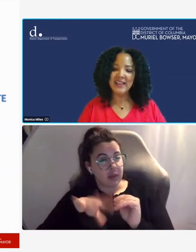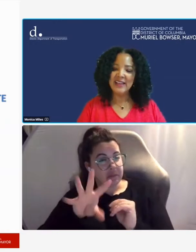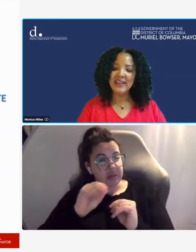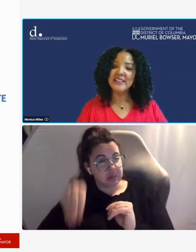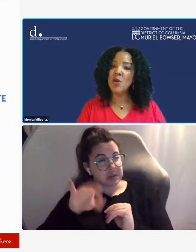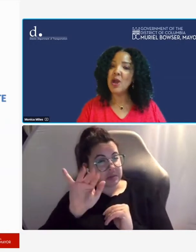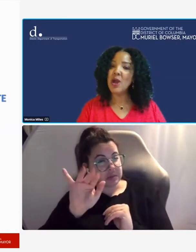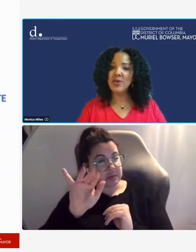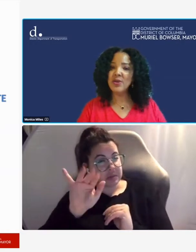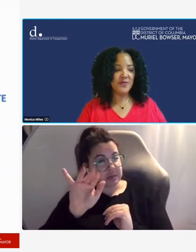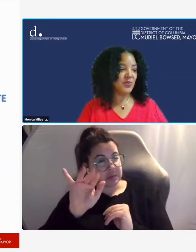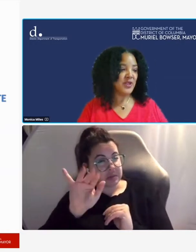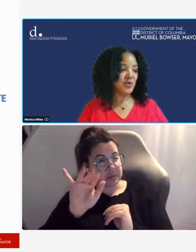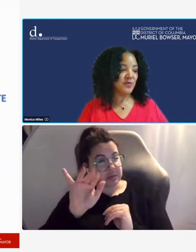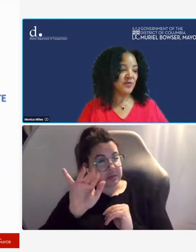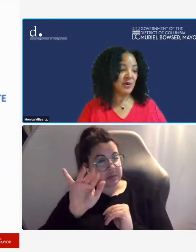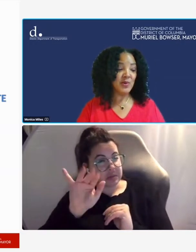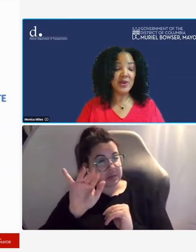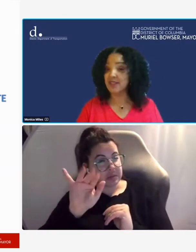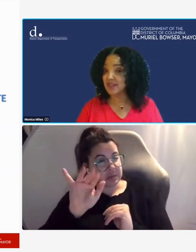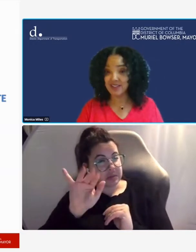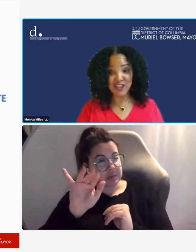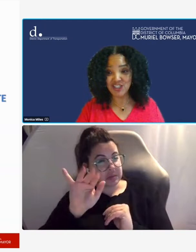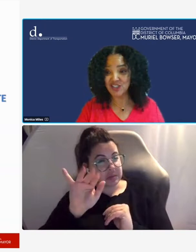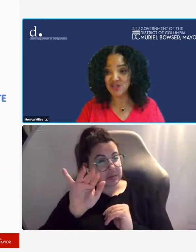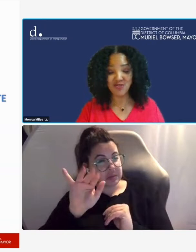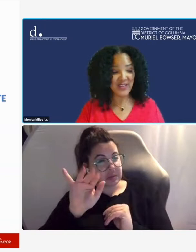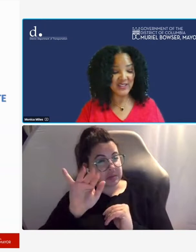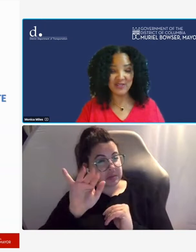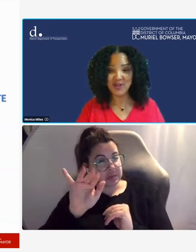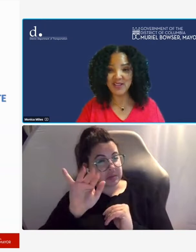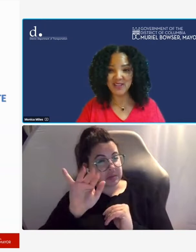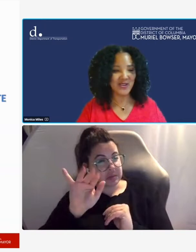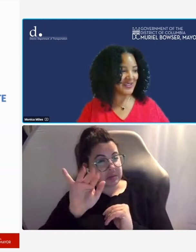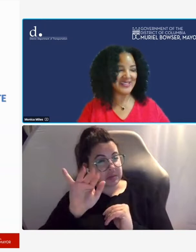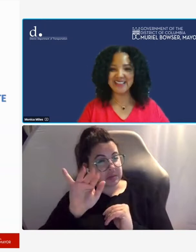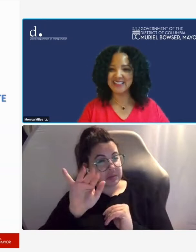so um any questions before we move forward we're going to continue trucking trucking along on this